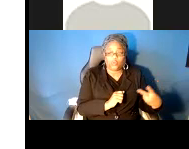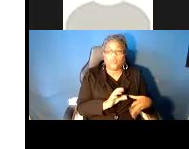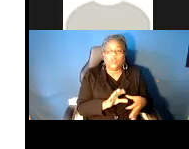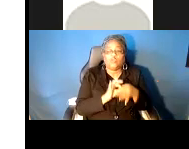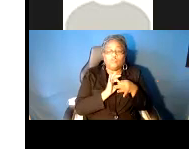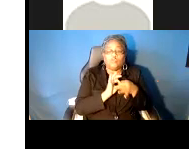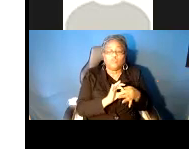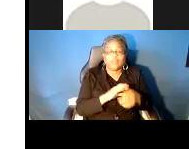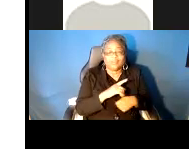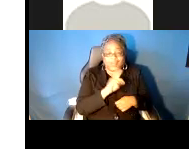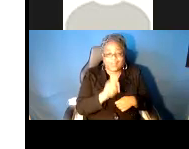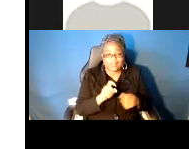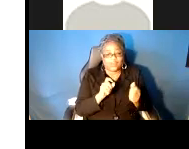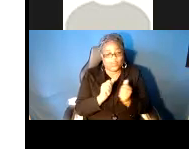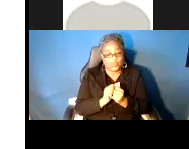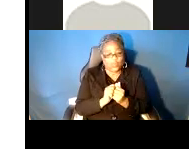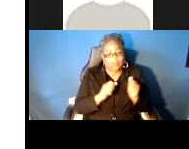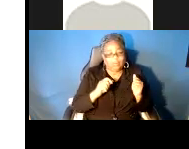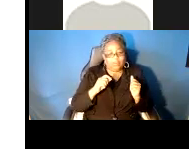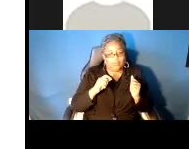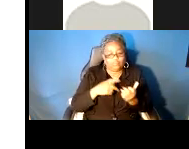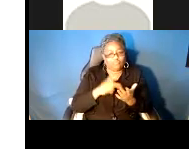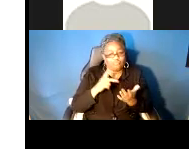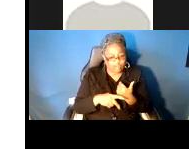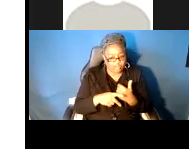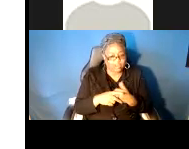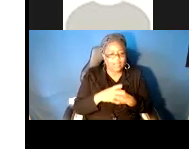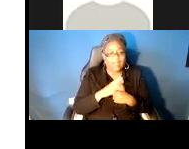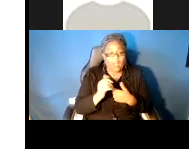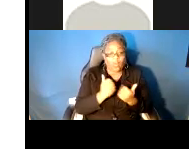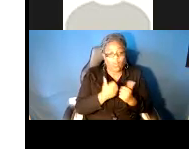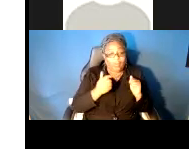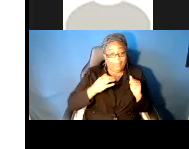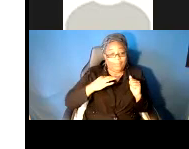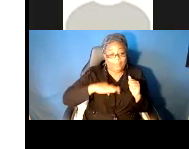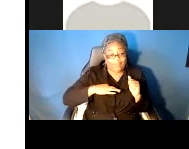and how it will benefit the people previously described in question one.